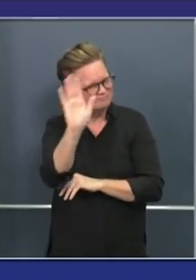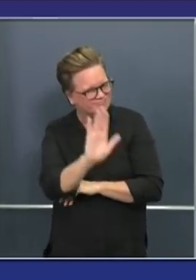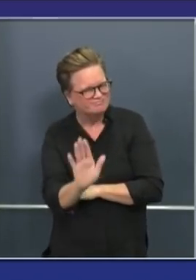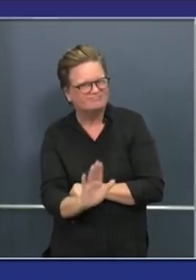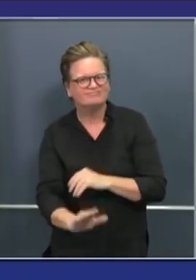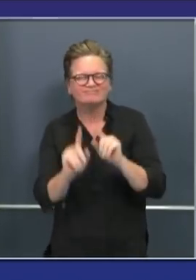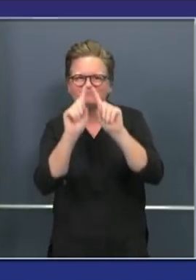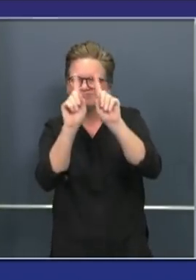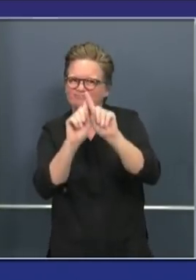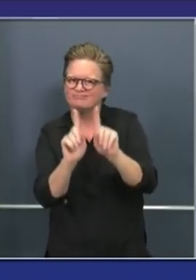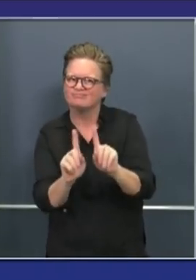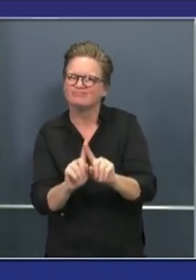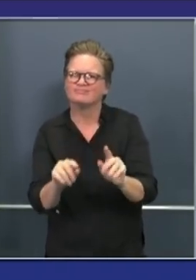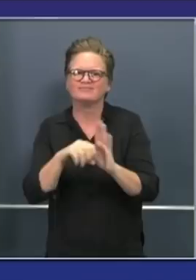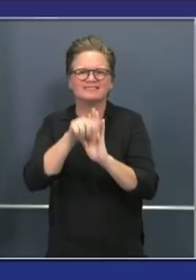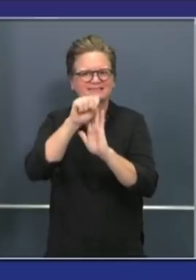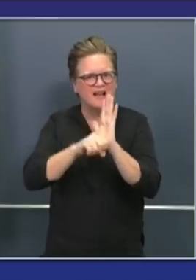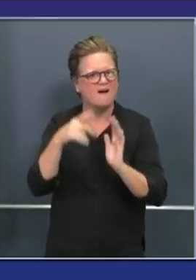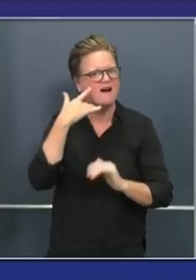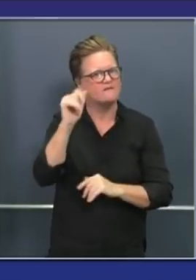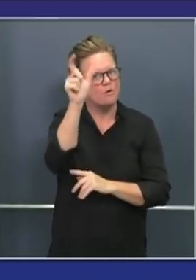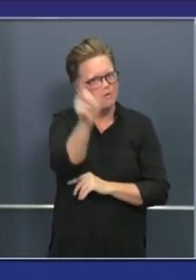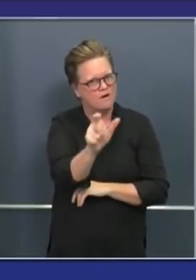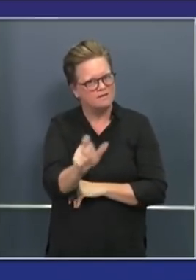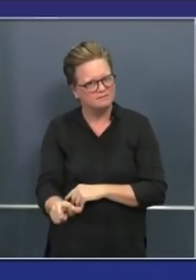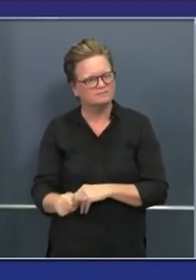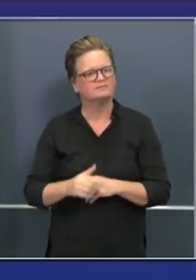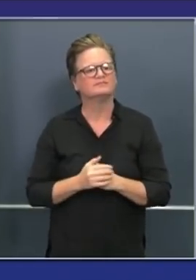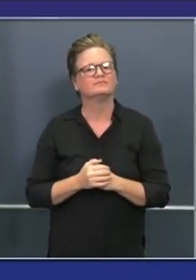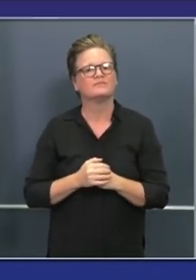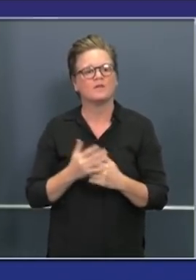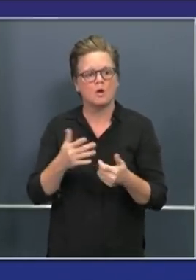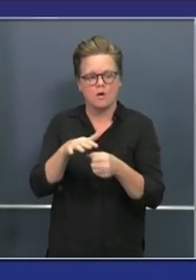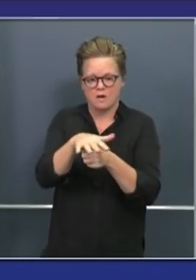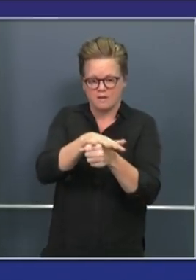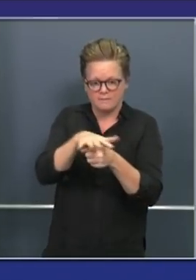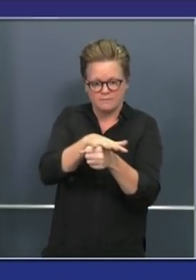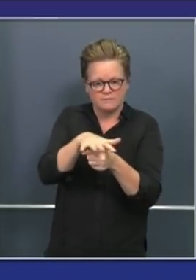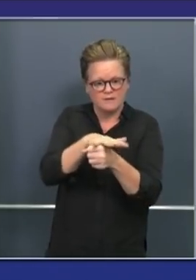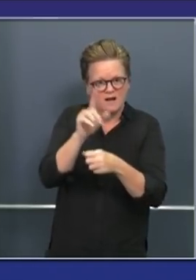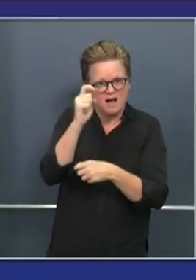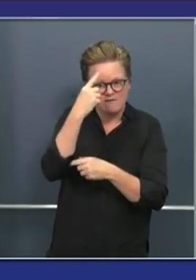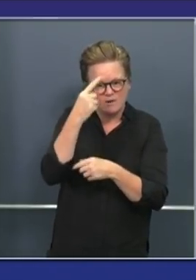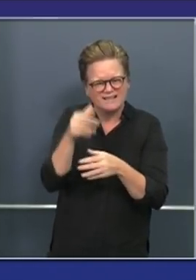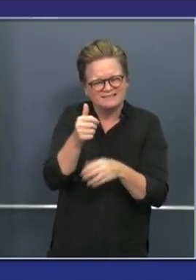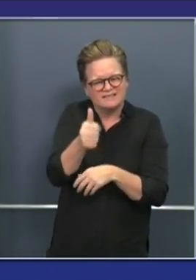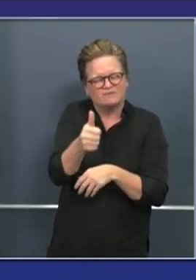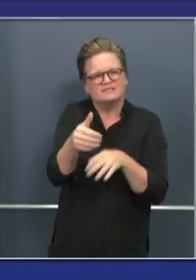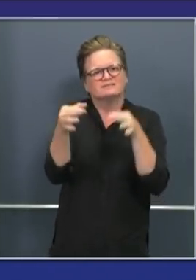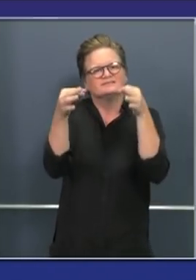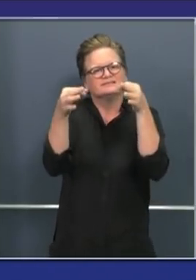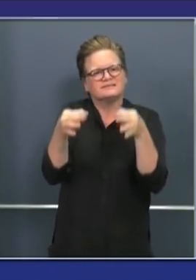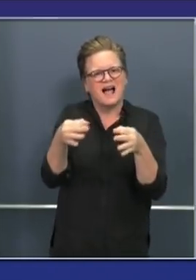LOCAL LENS. THOSE DECISIONS SHOULD BE MADE BY ALLOWING AND ADVANCING